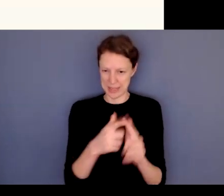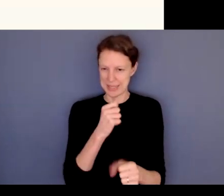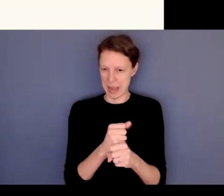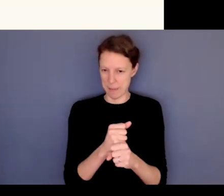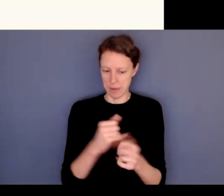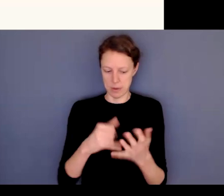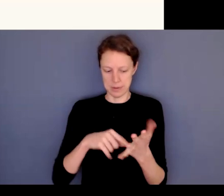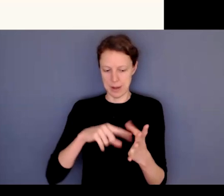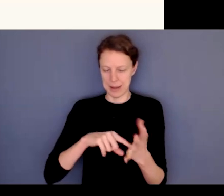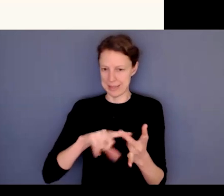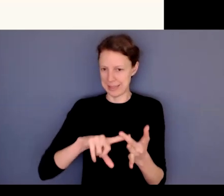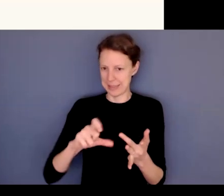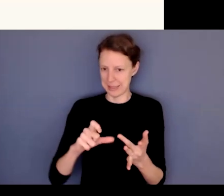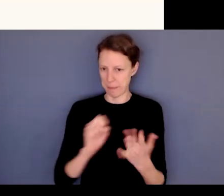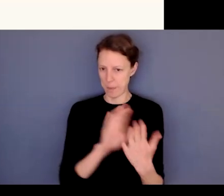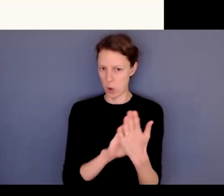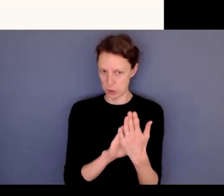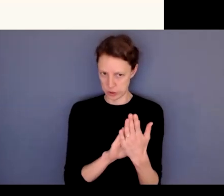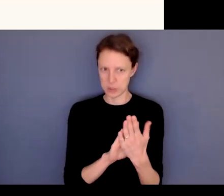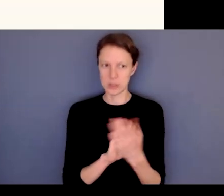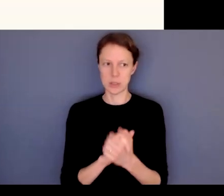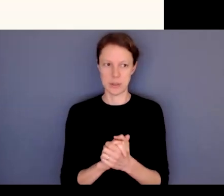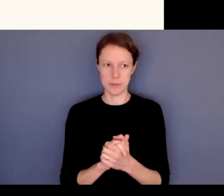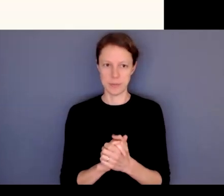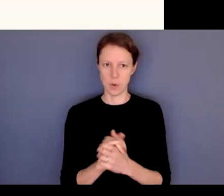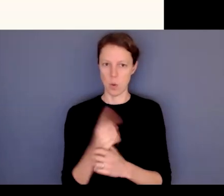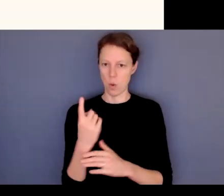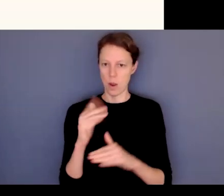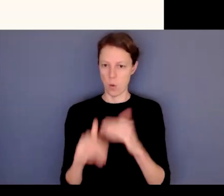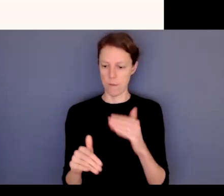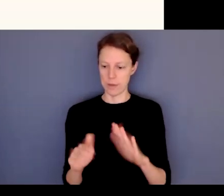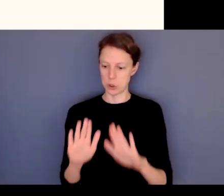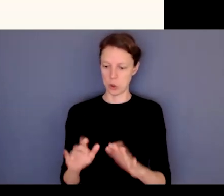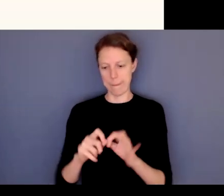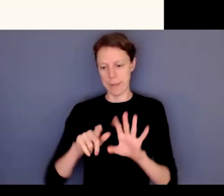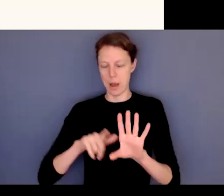share. So one on being stopped by police, one on a handy